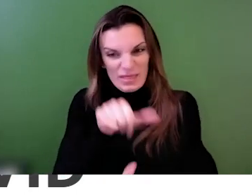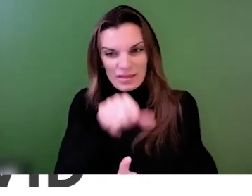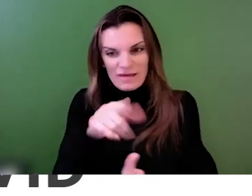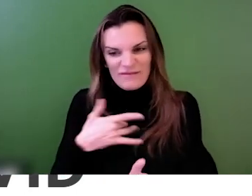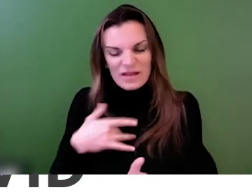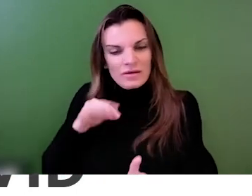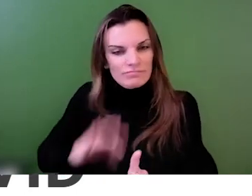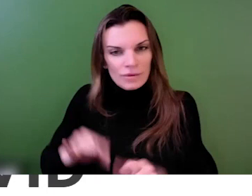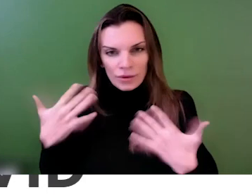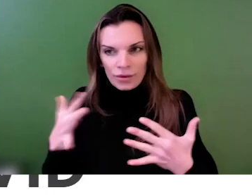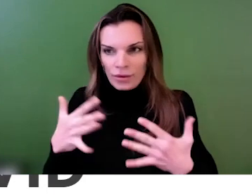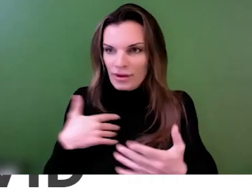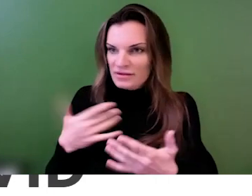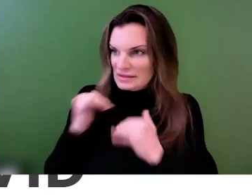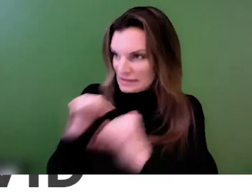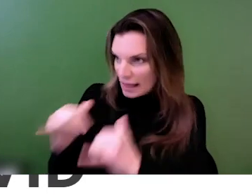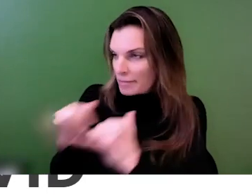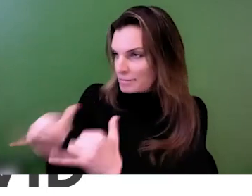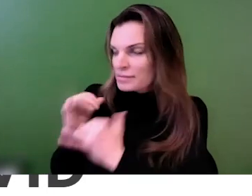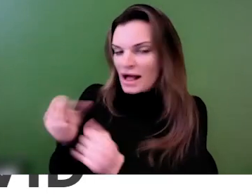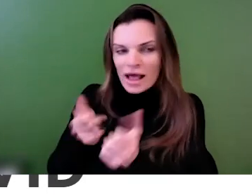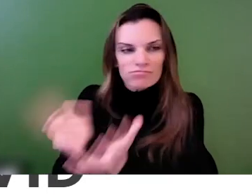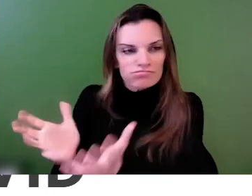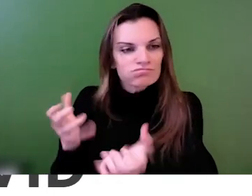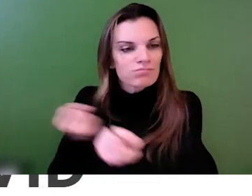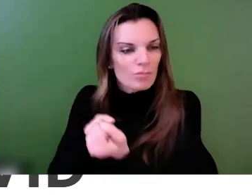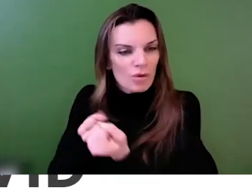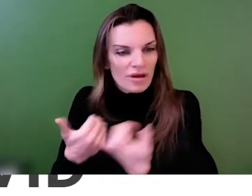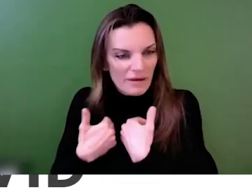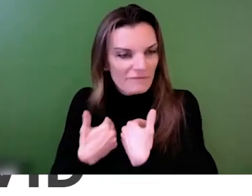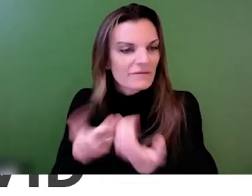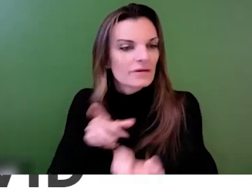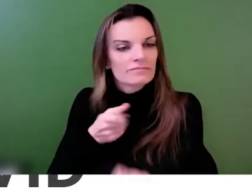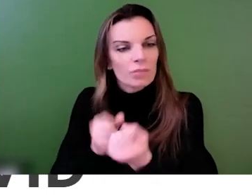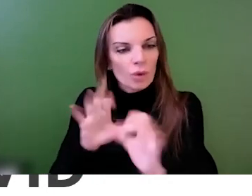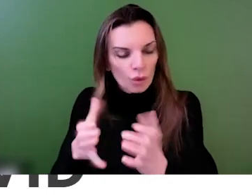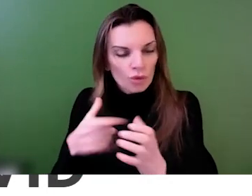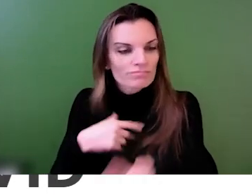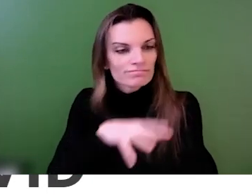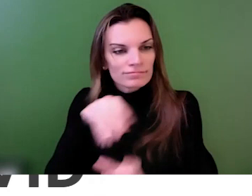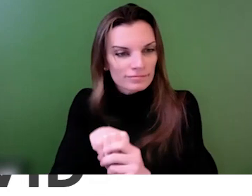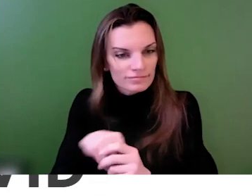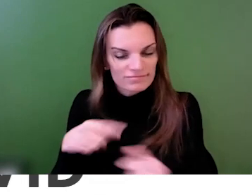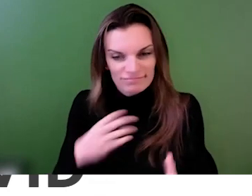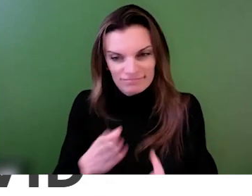talk to them about it. So that is when I joined a support group. I recommend the body